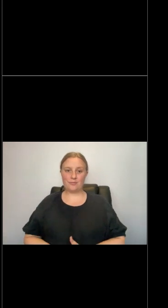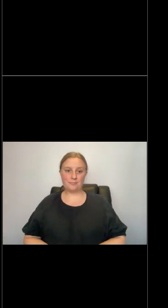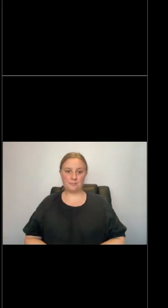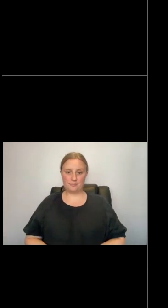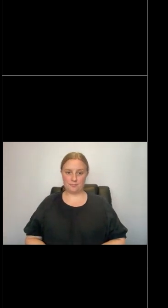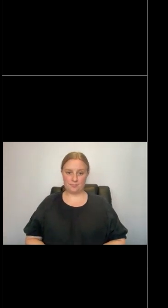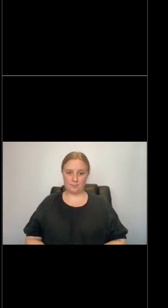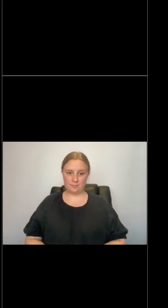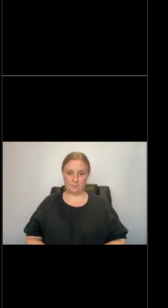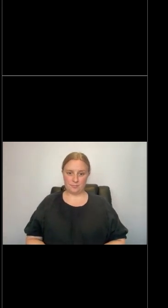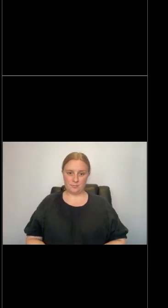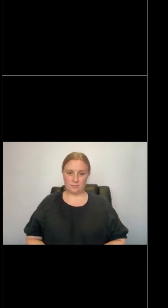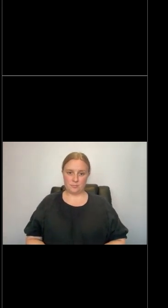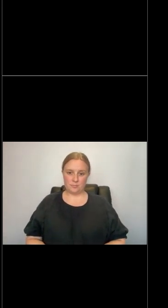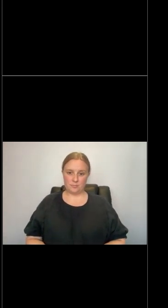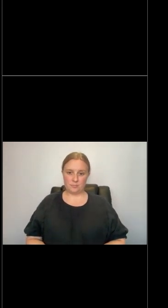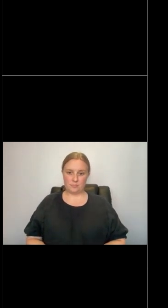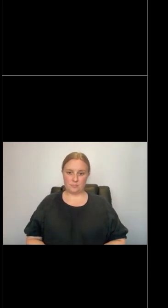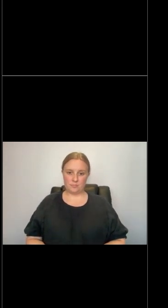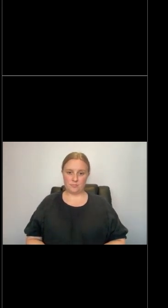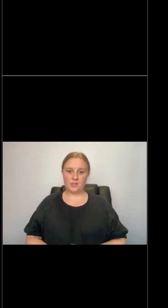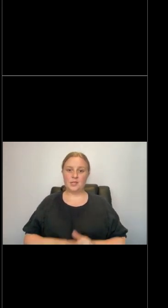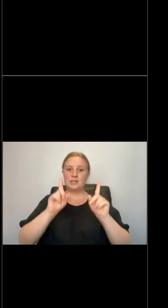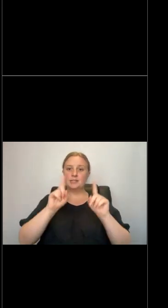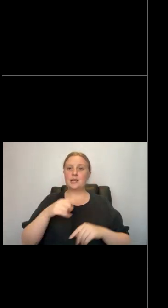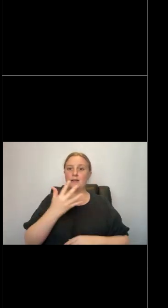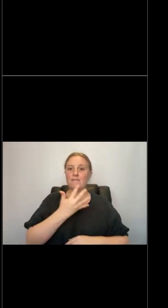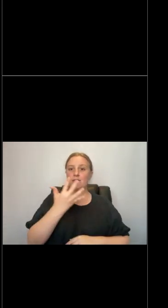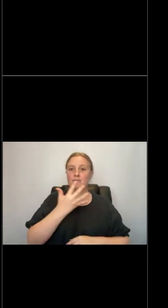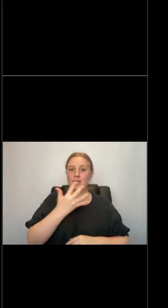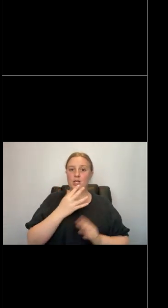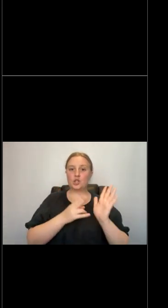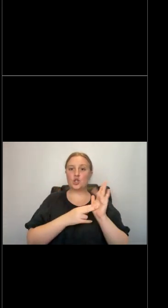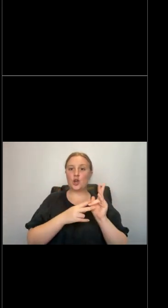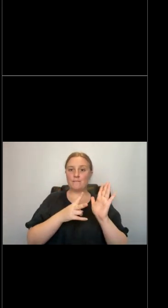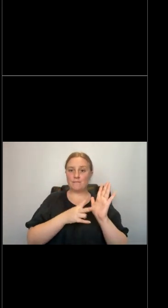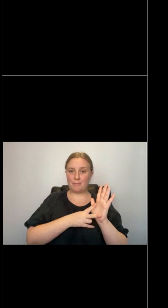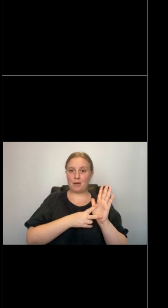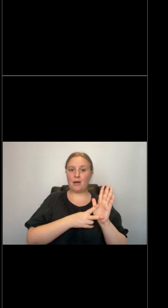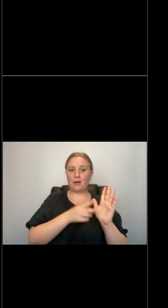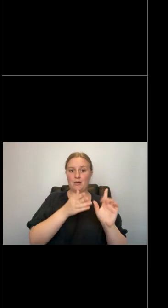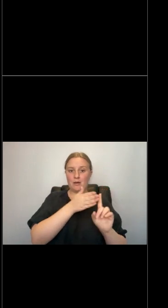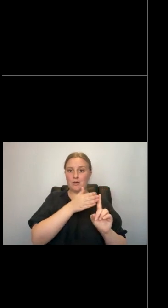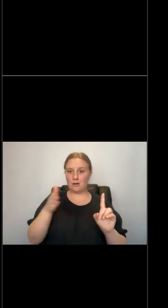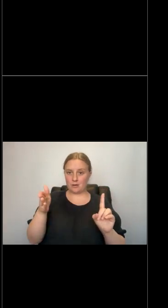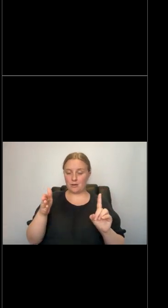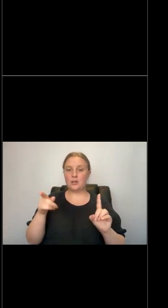From the 15th of November, the tribunal began recording hearings electronically.